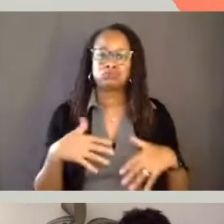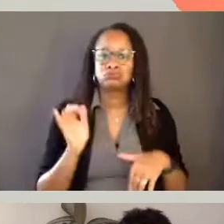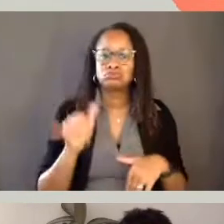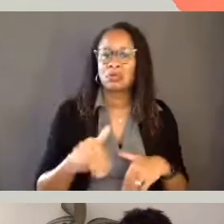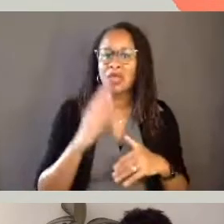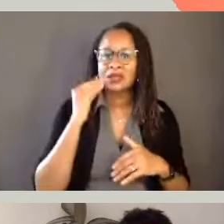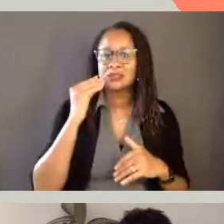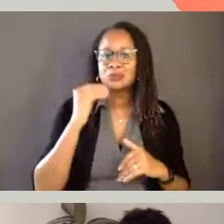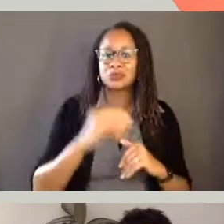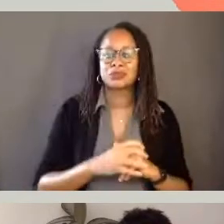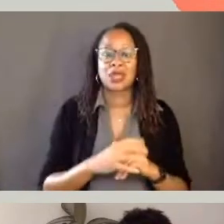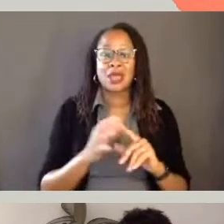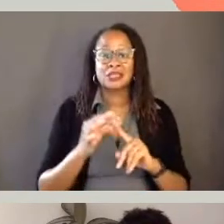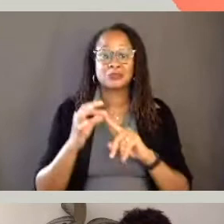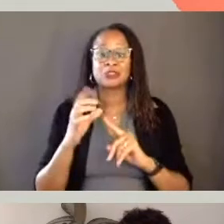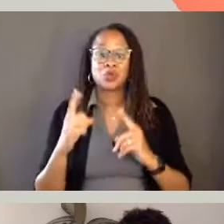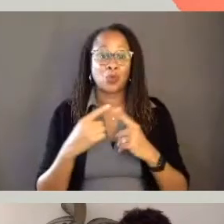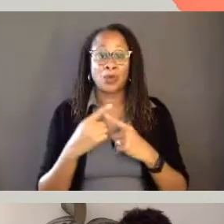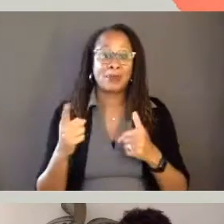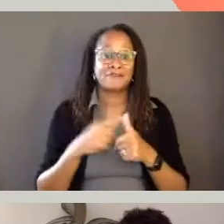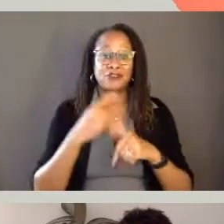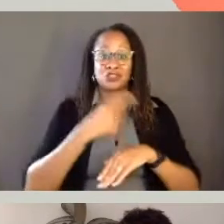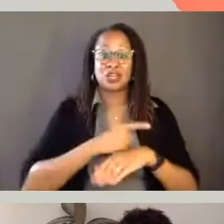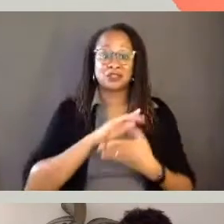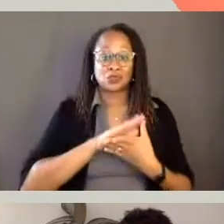Especially one of my first days in schools.